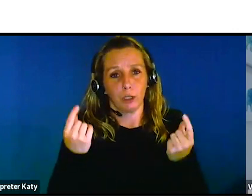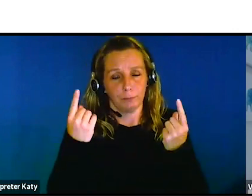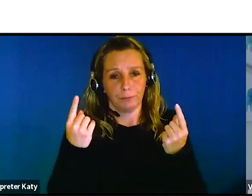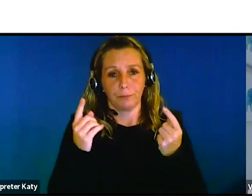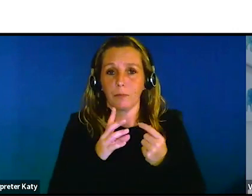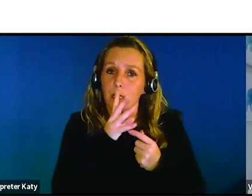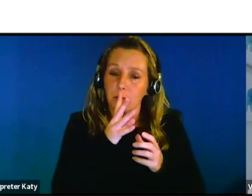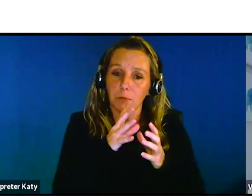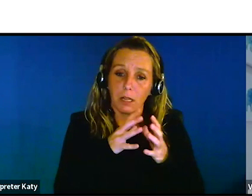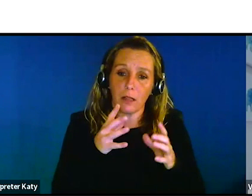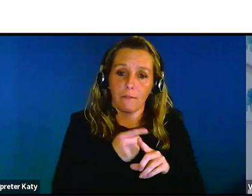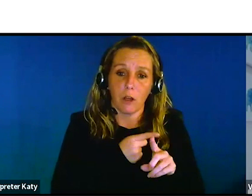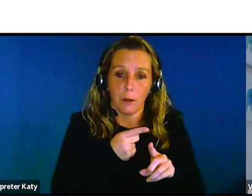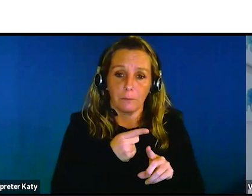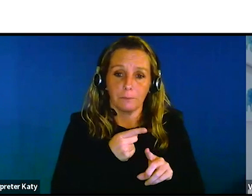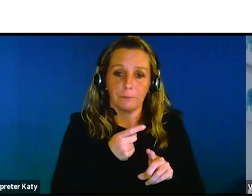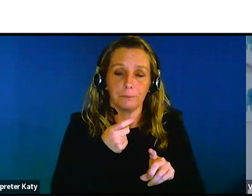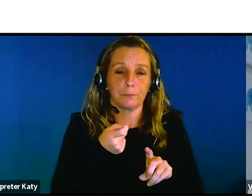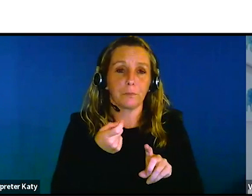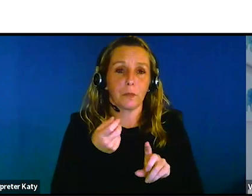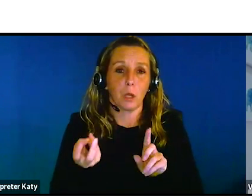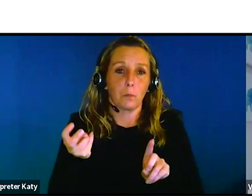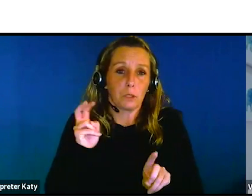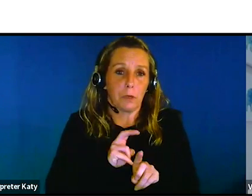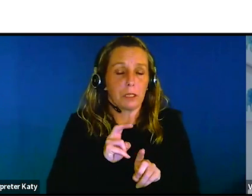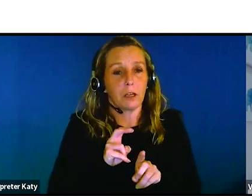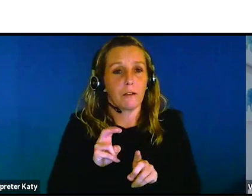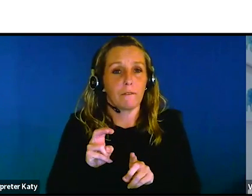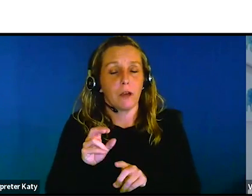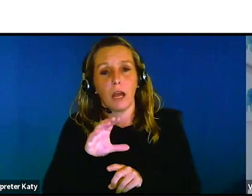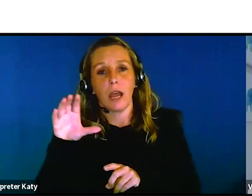from the perspective of African Americans or blacks in this country.